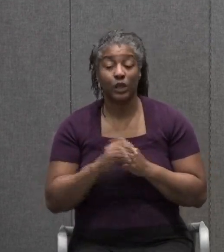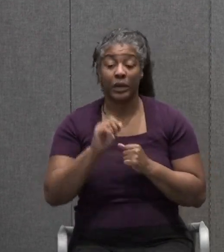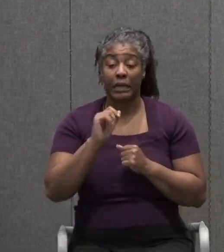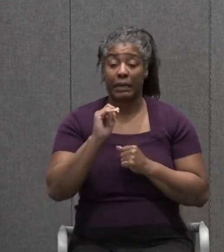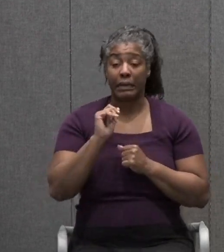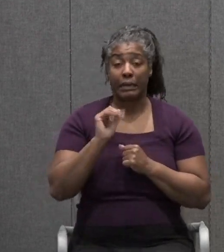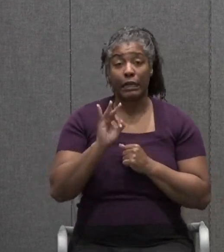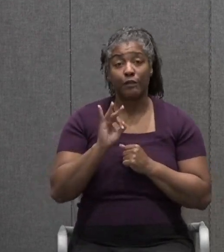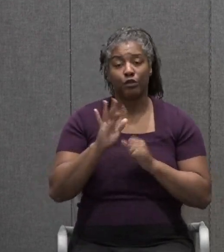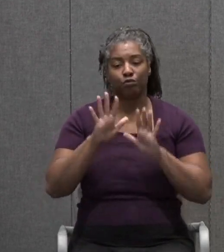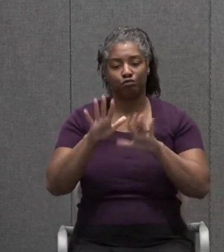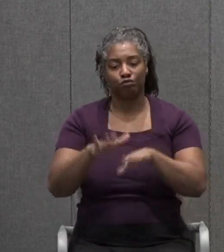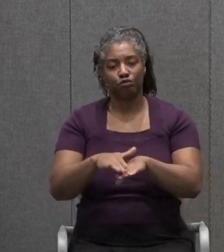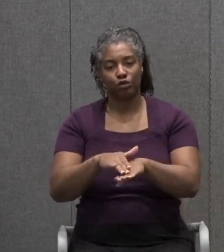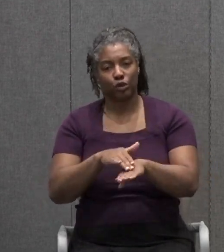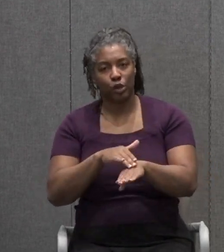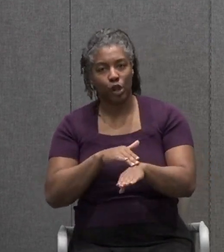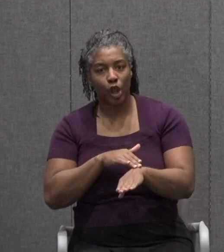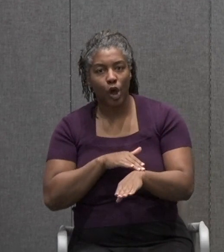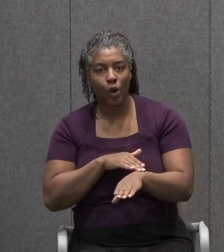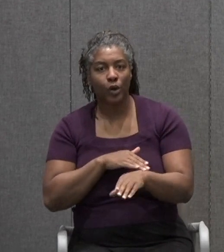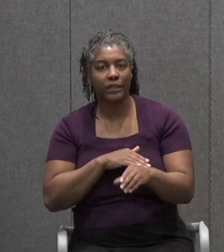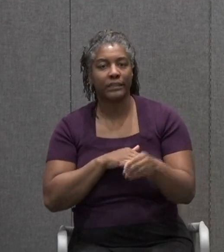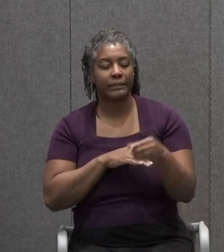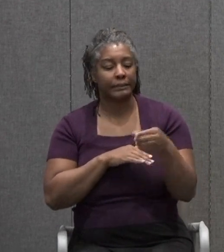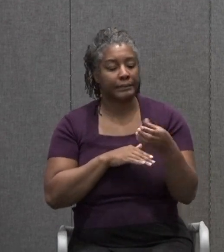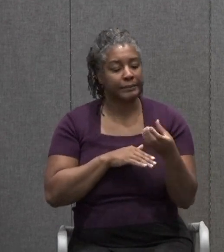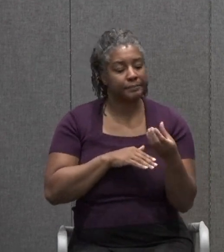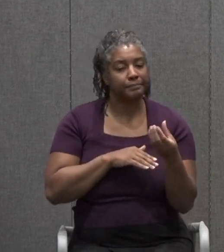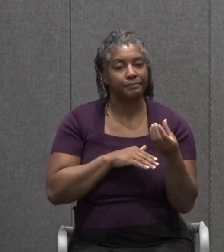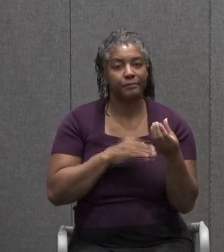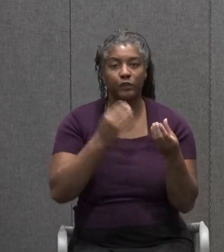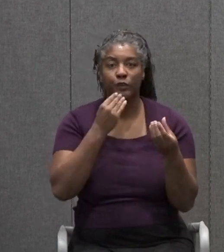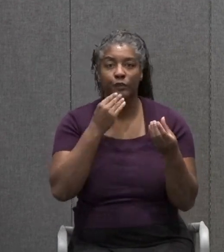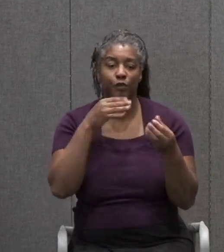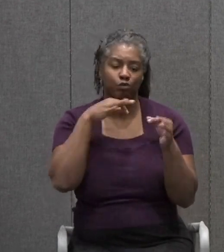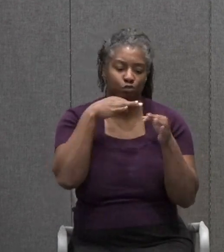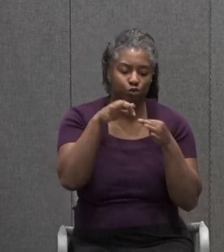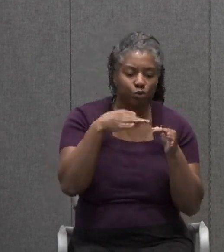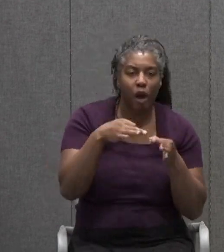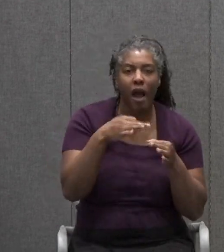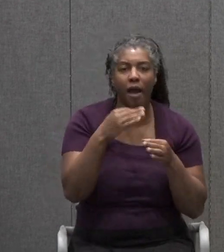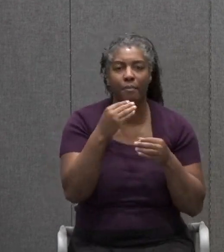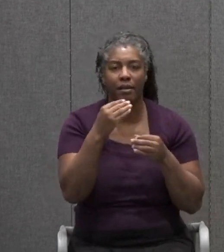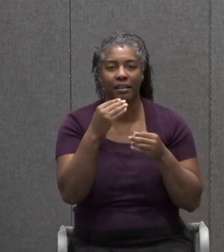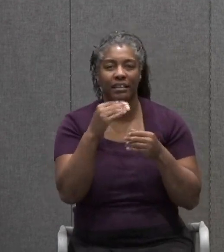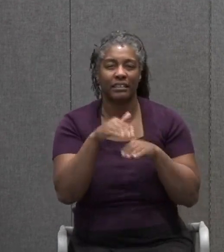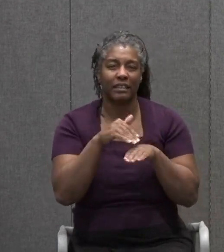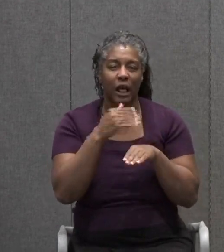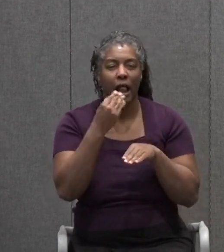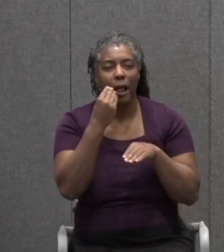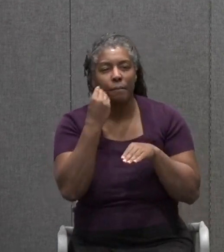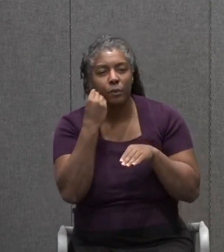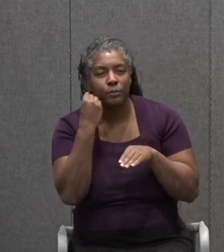when we're eating our food, and to describing it. Thank you guys, that was a wonderful exercise. I'm so proud of you.